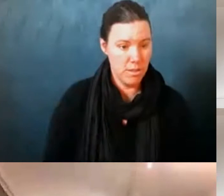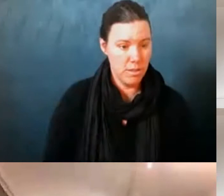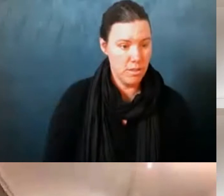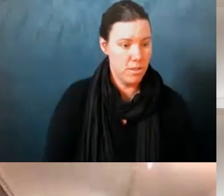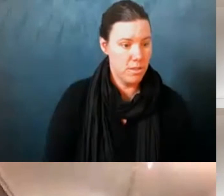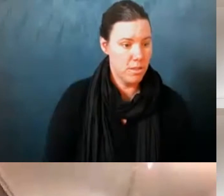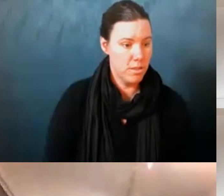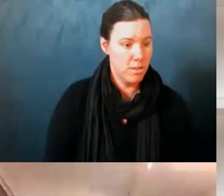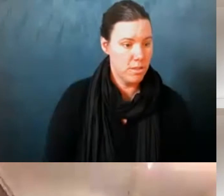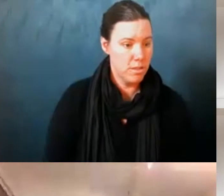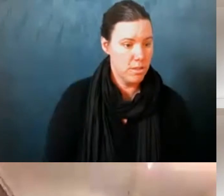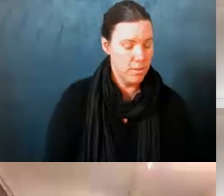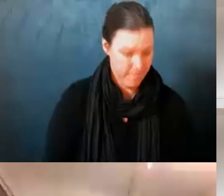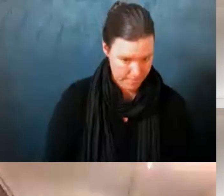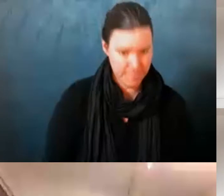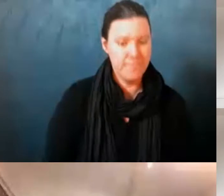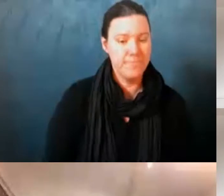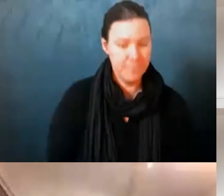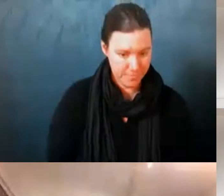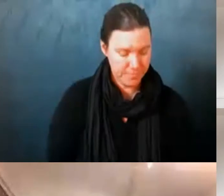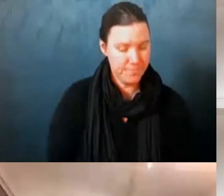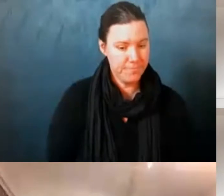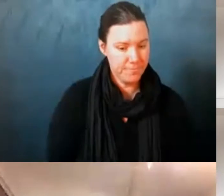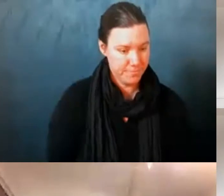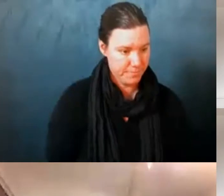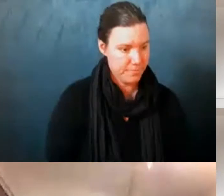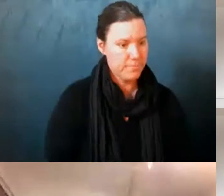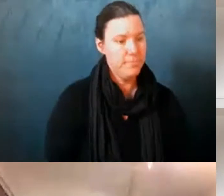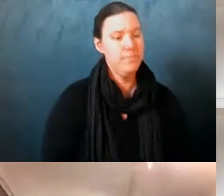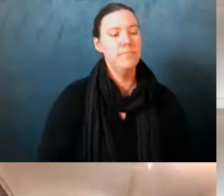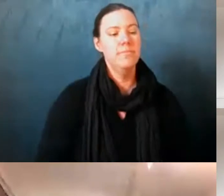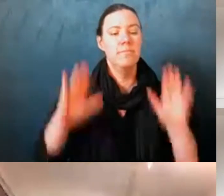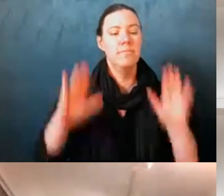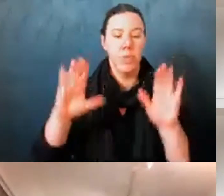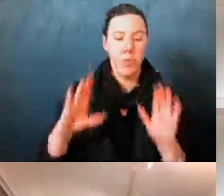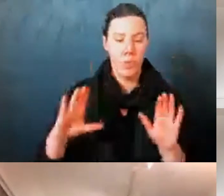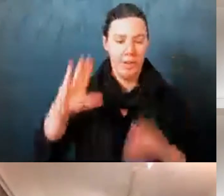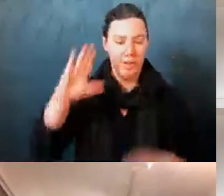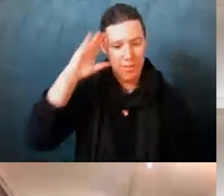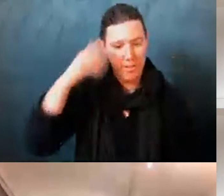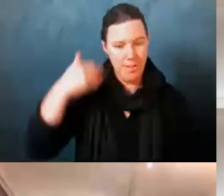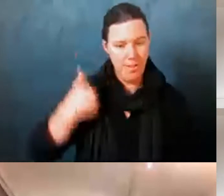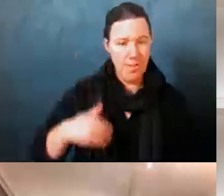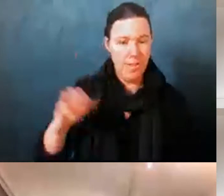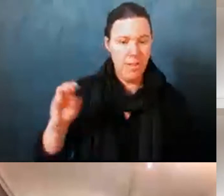Yes. - Yes, we can. Oh, great. My name is Melissa du Kumos.